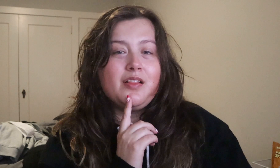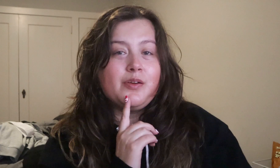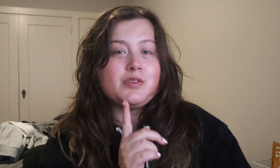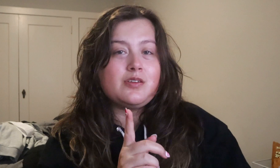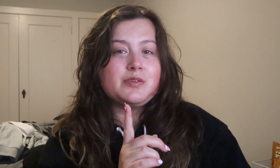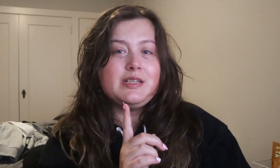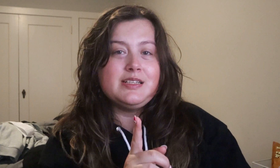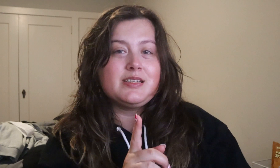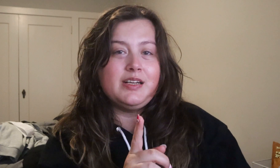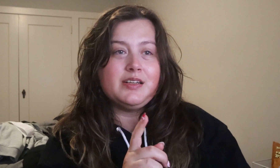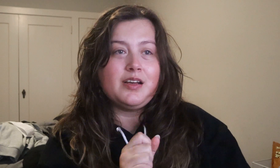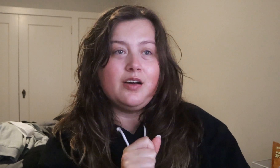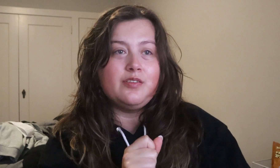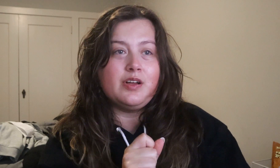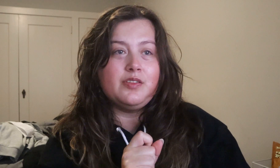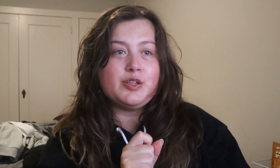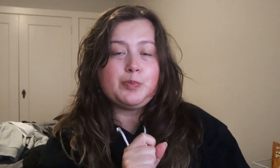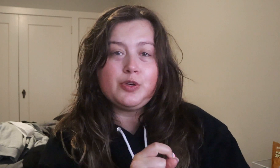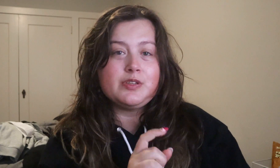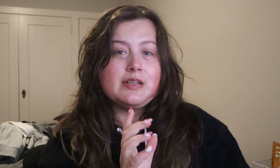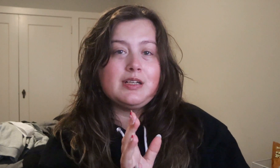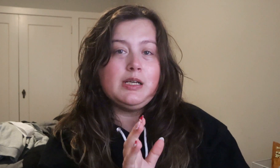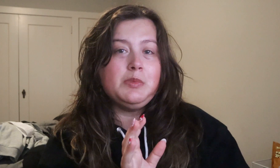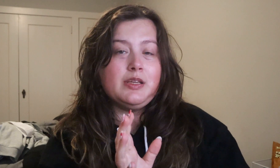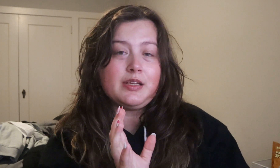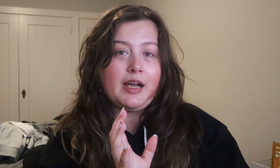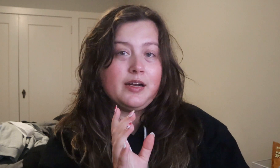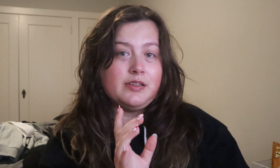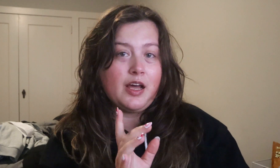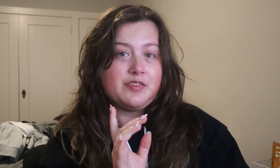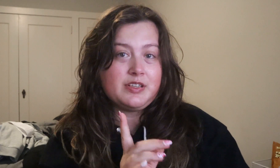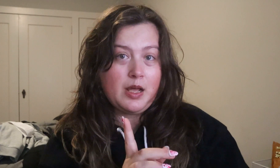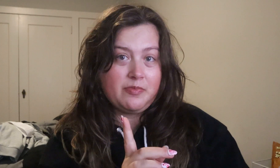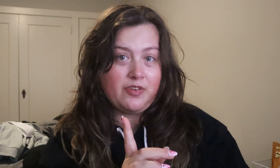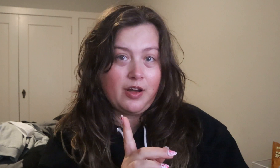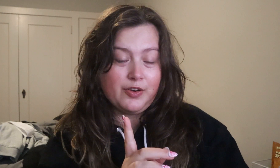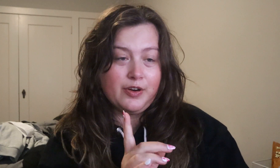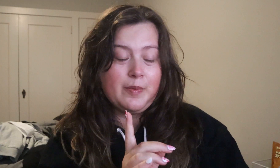There was also an incident of this person claiming that they had a deaf stepfather.